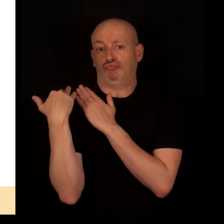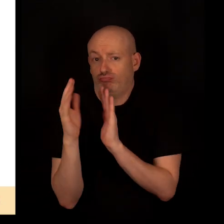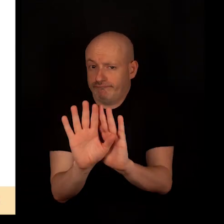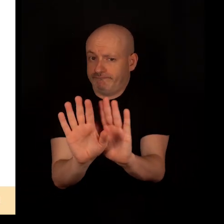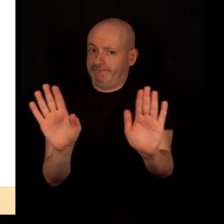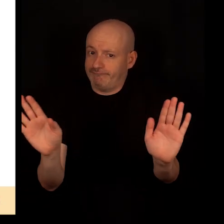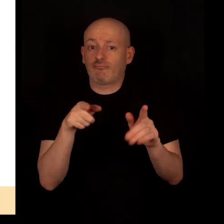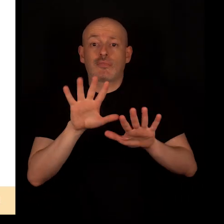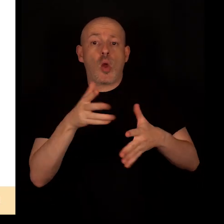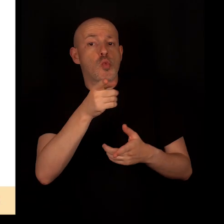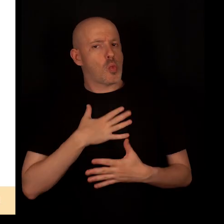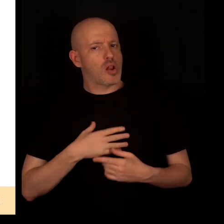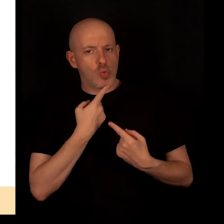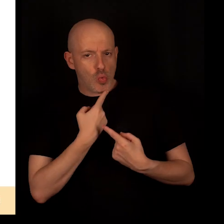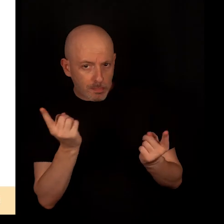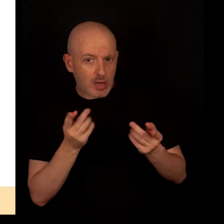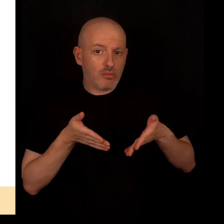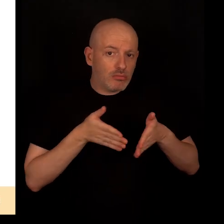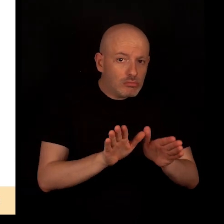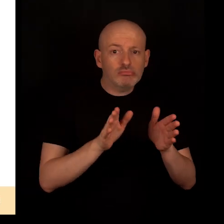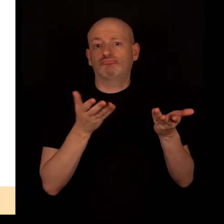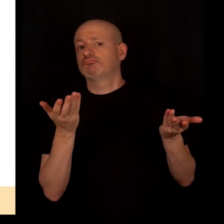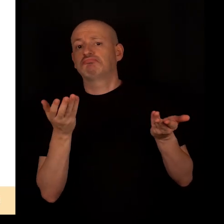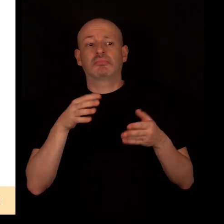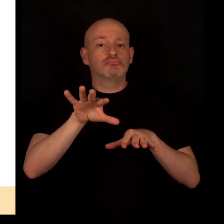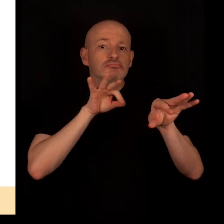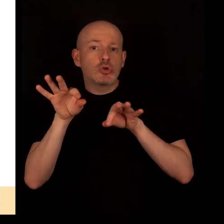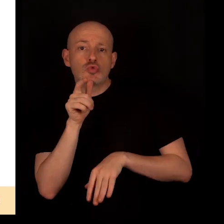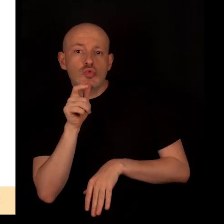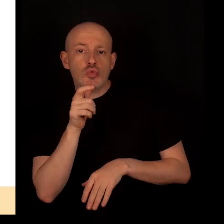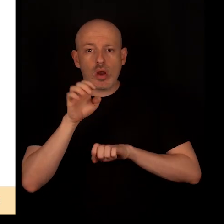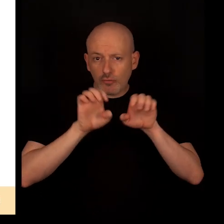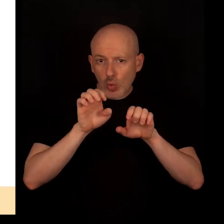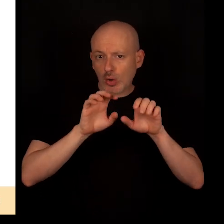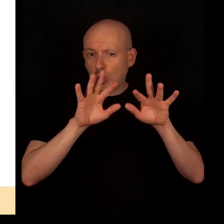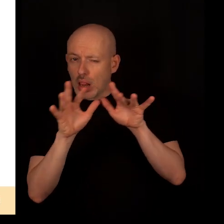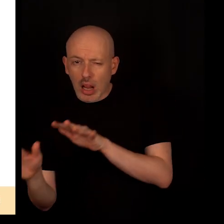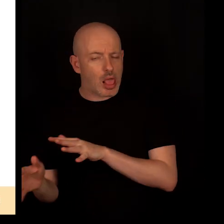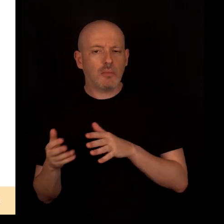This is really up to you, how you want to open your call, select your residents, do the evaluations, etc.